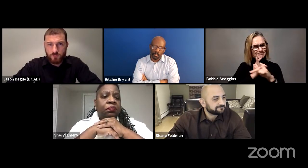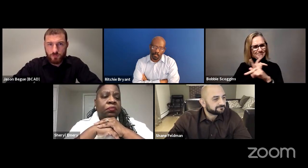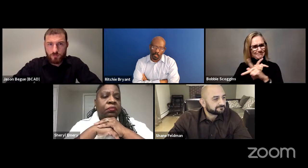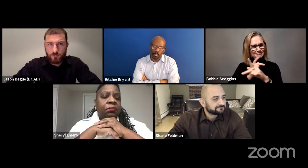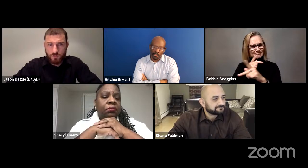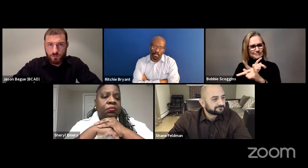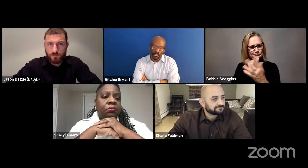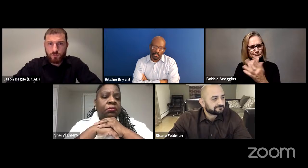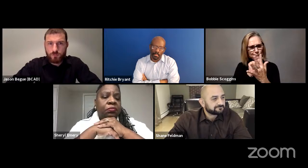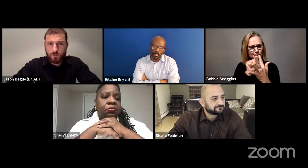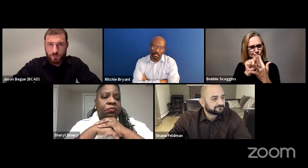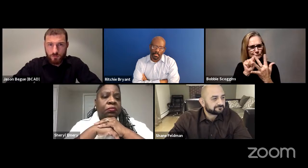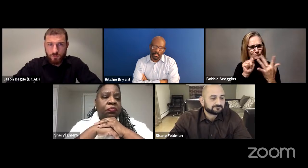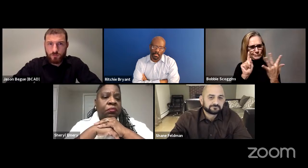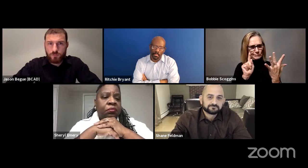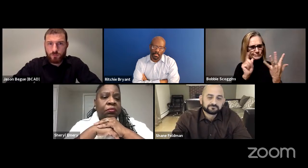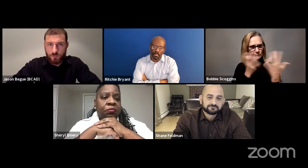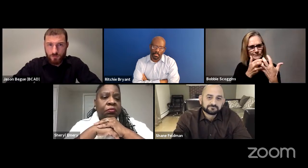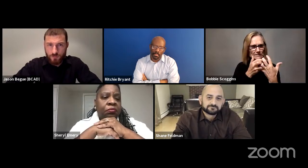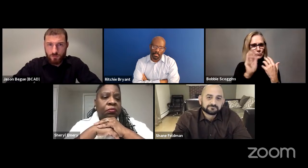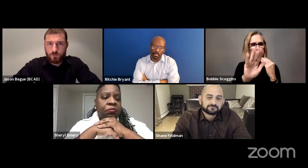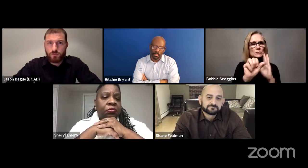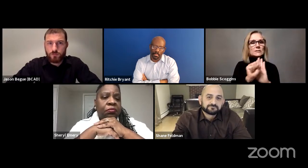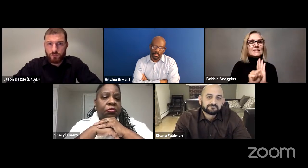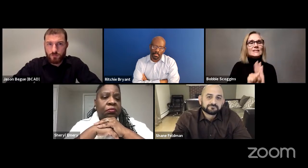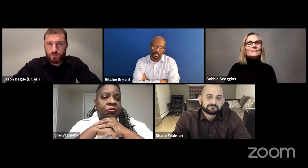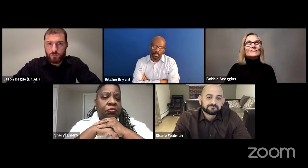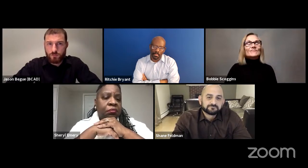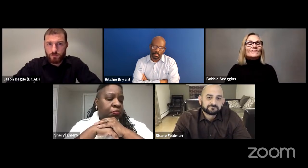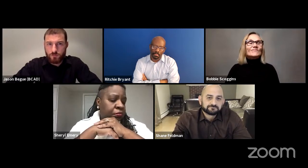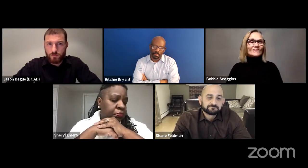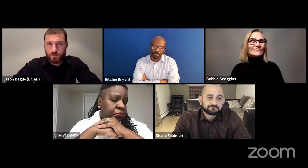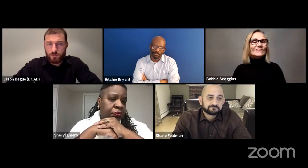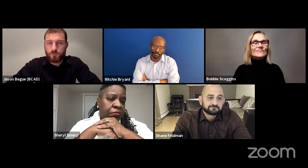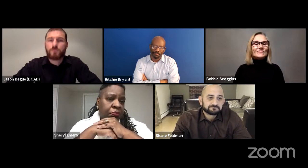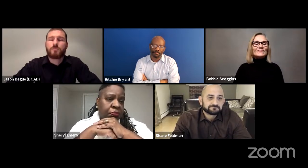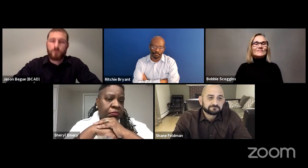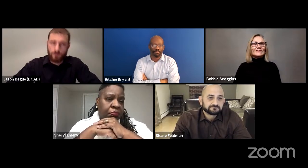do your homework. I think you really need to do your research, your due diligence, to